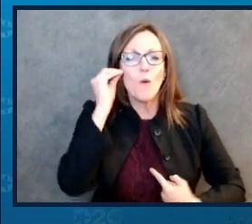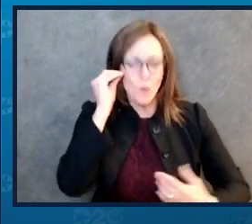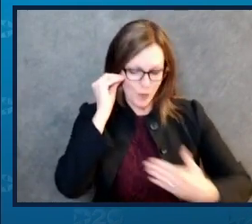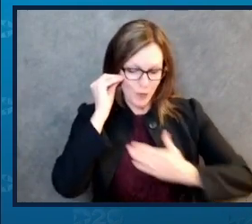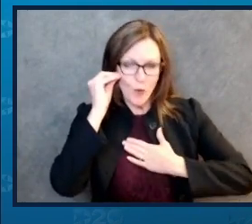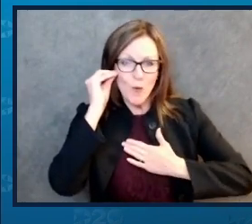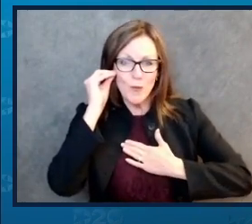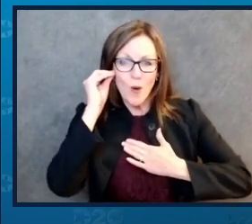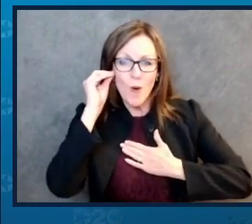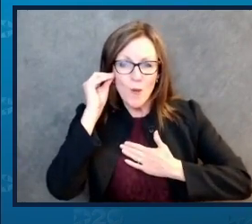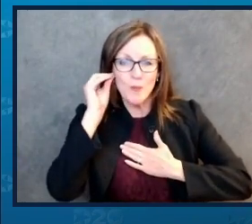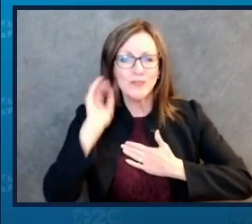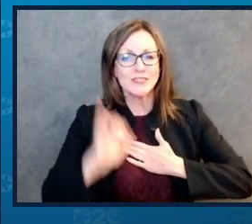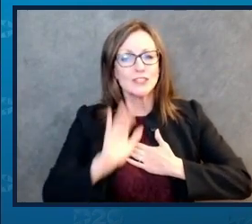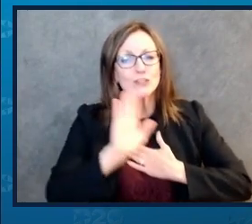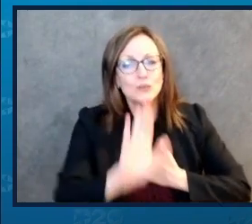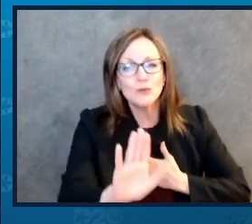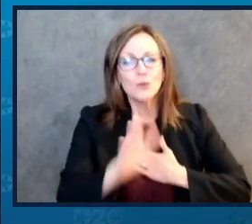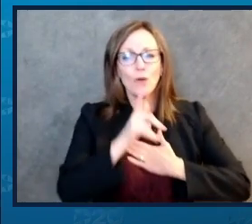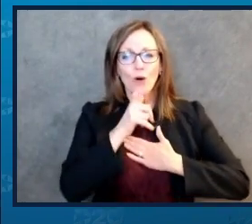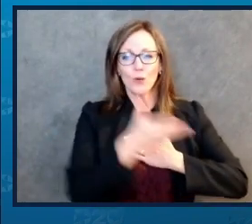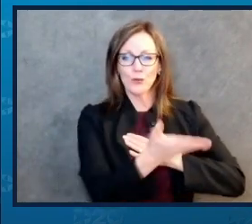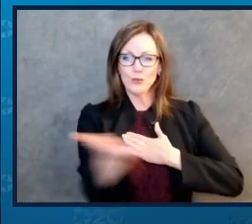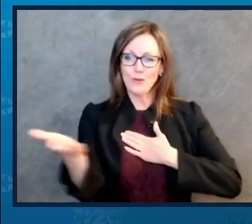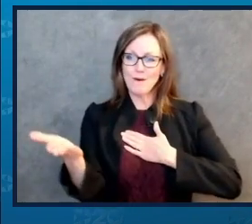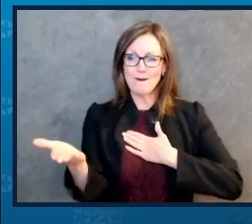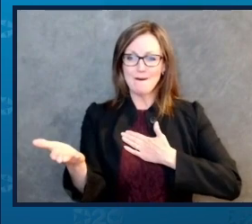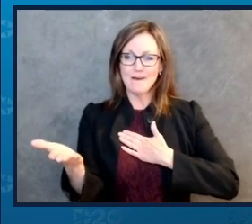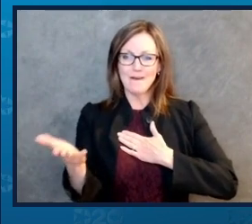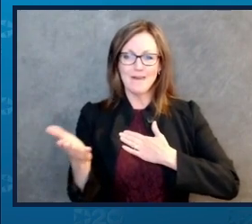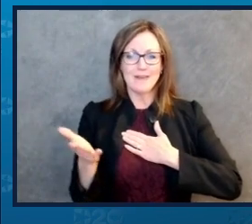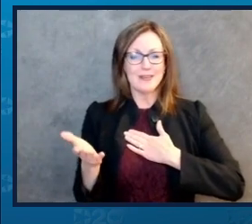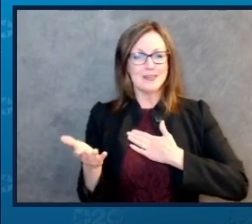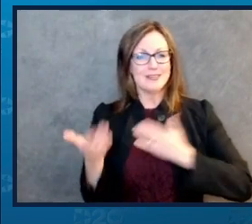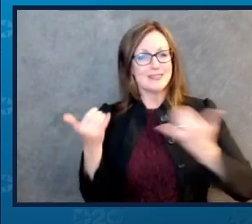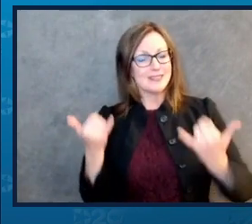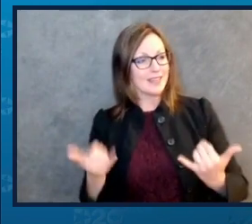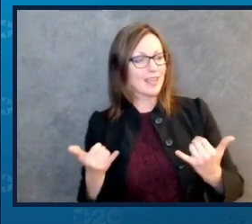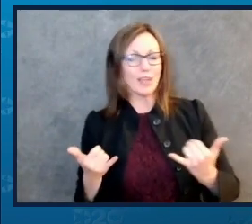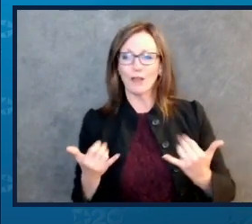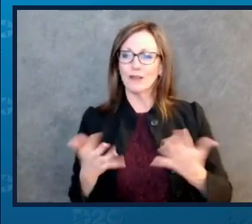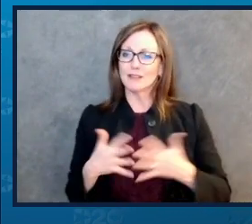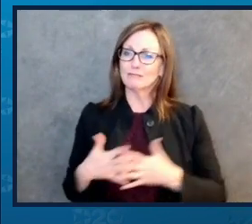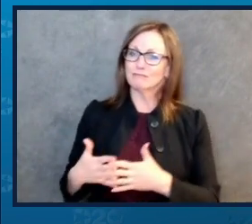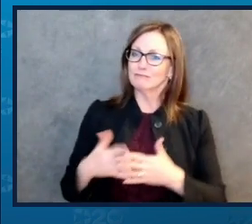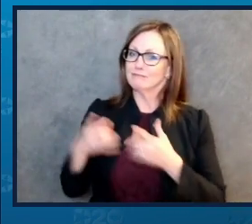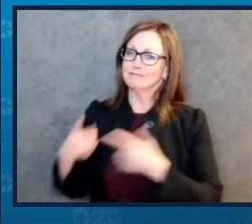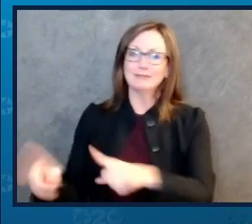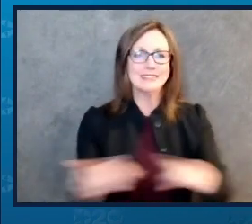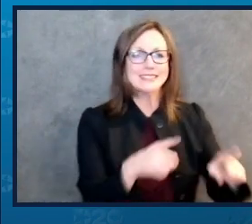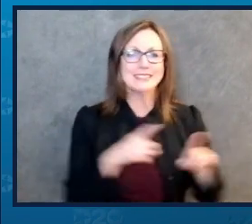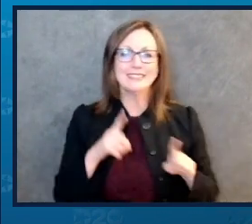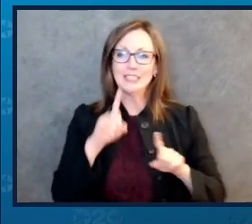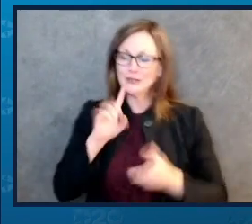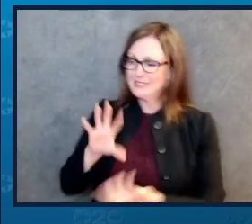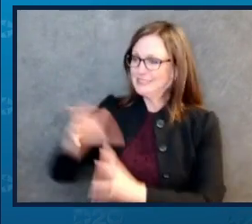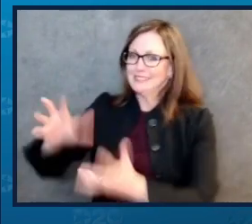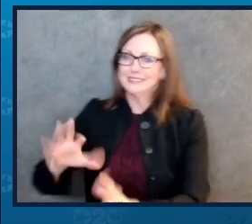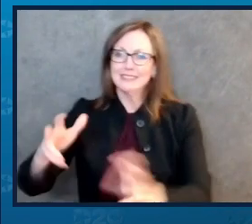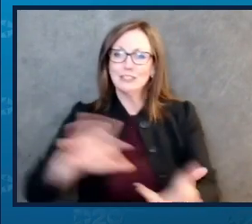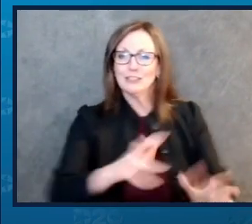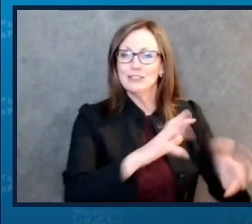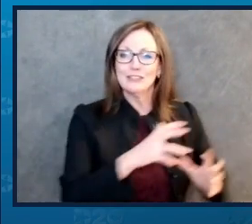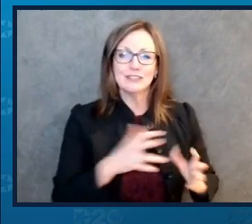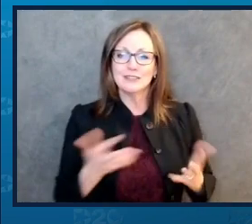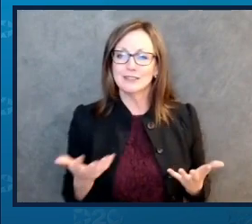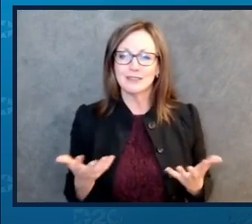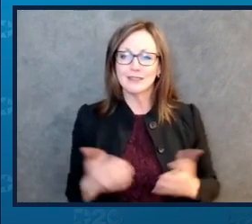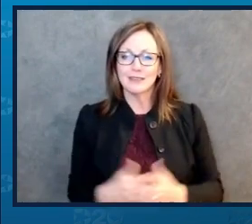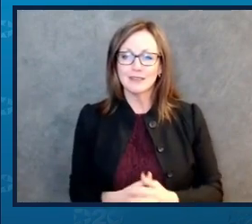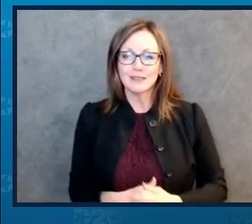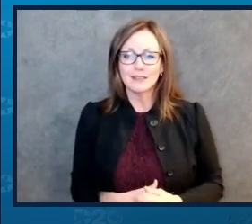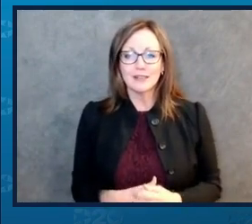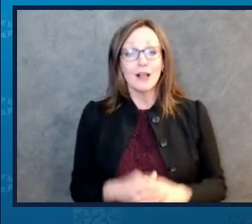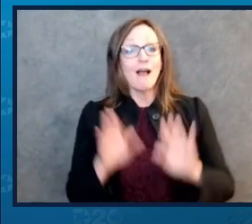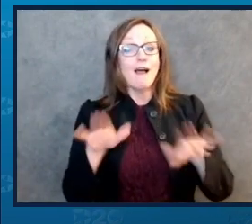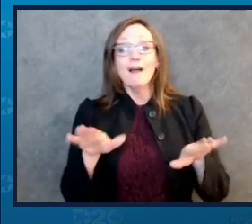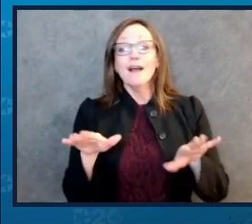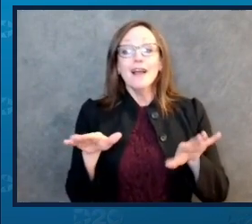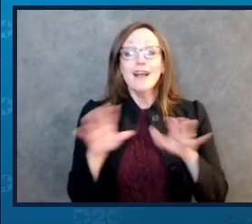NOW MORE THAN EVER BEFORE.